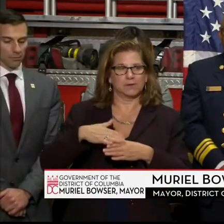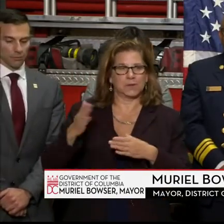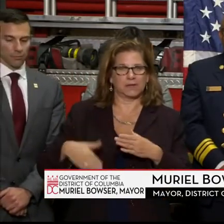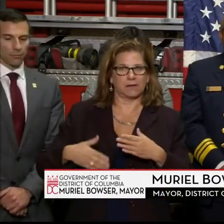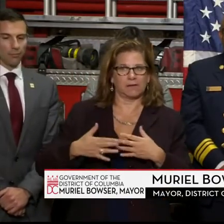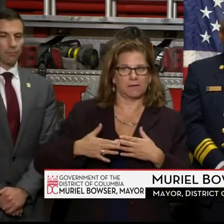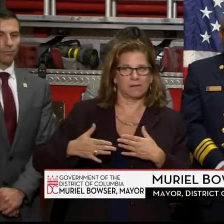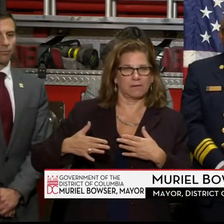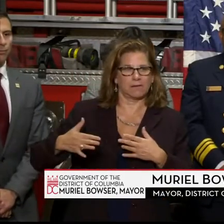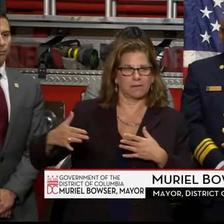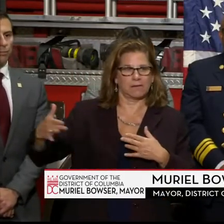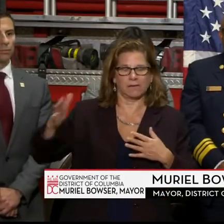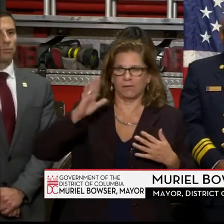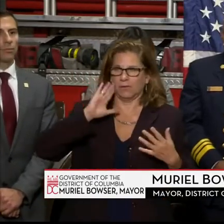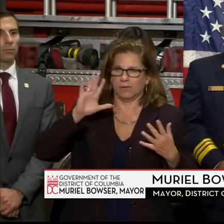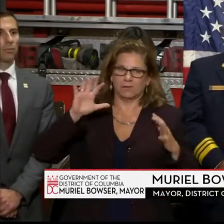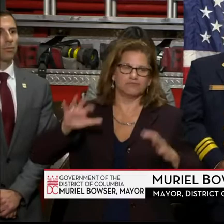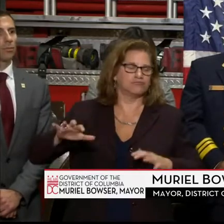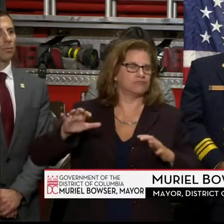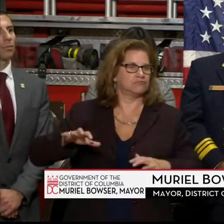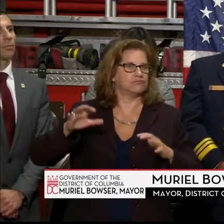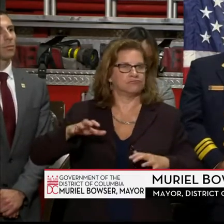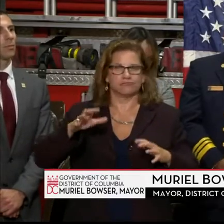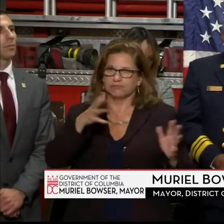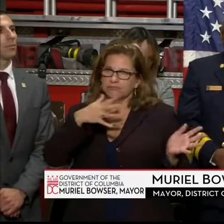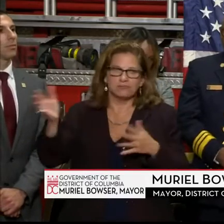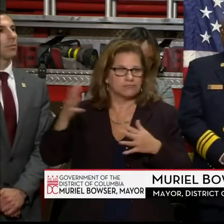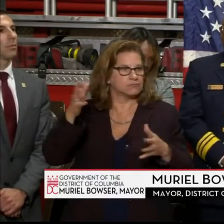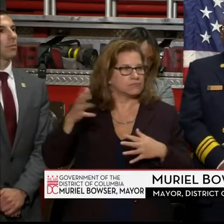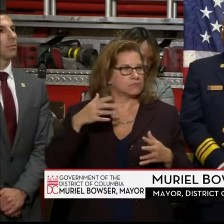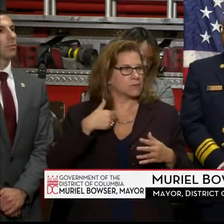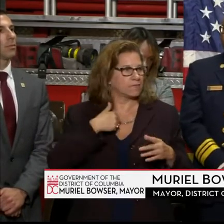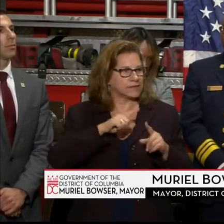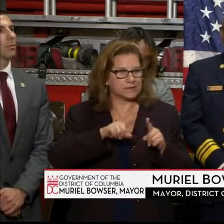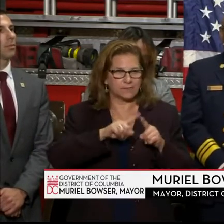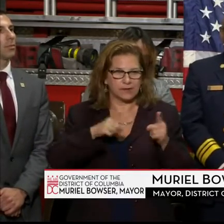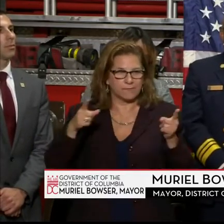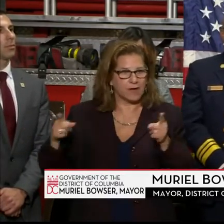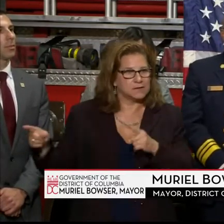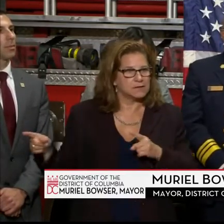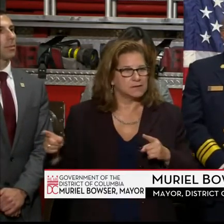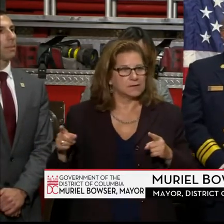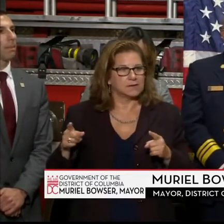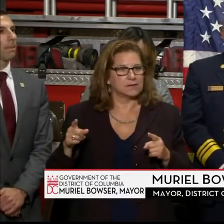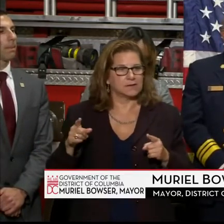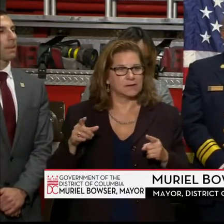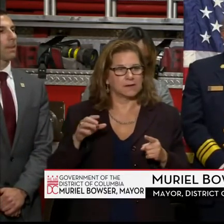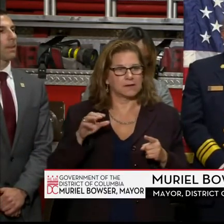IDENTIFY A NEW DATE FOR FIESTA D.C. AND THE H STREET NORTHEAST